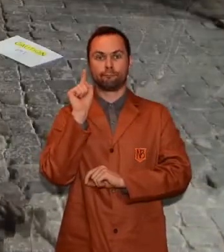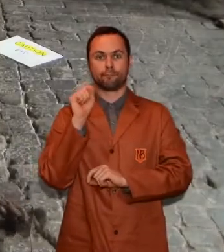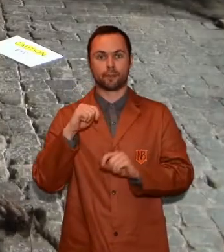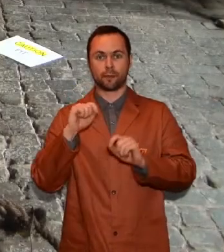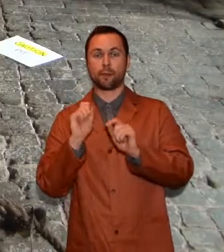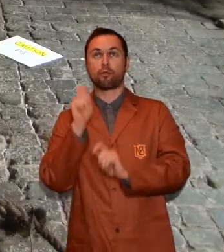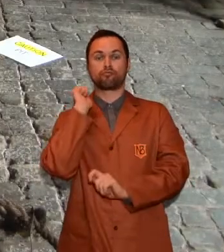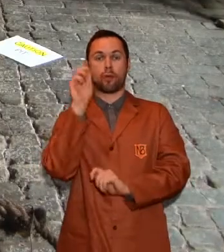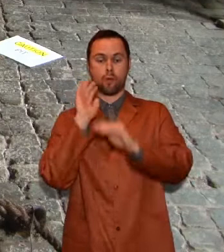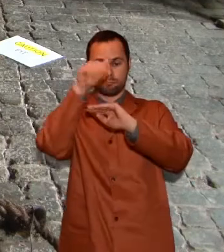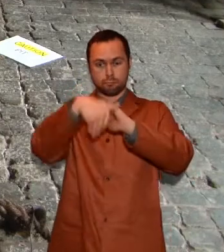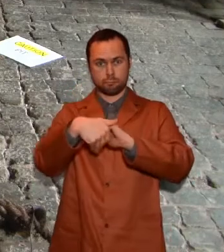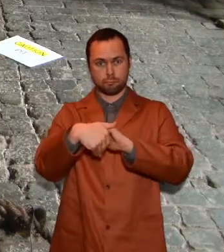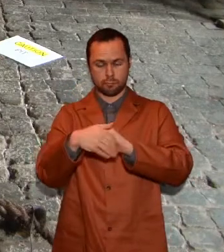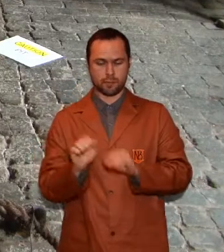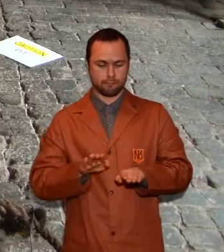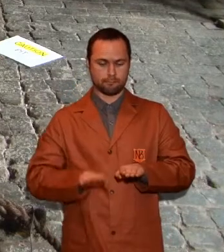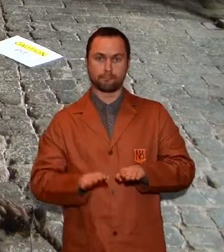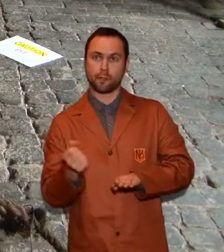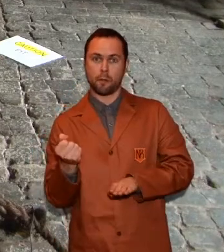As I push down hard on this rope,